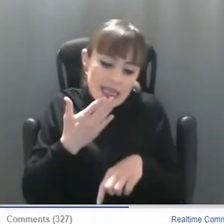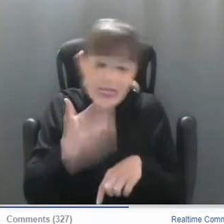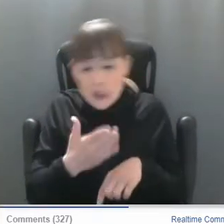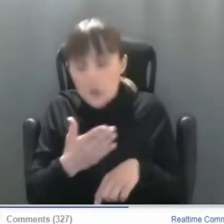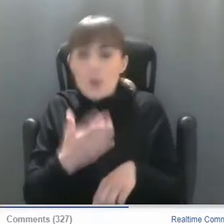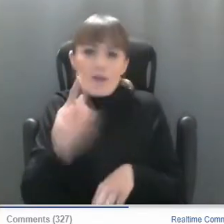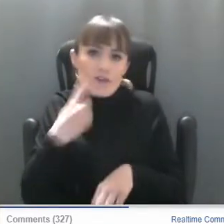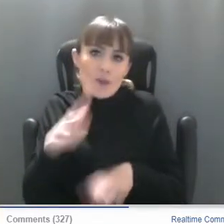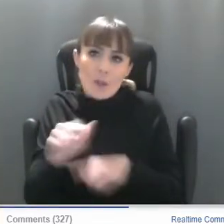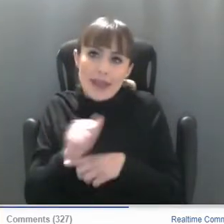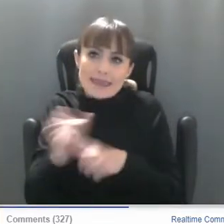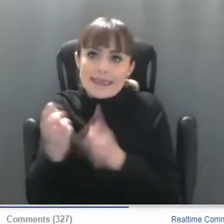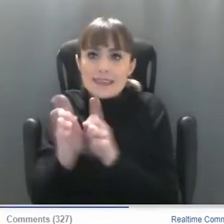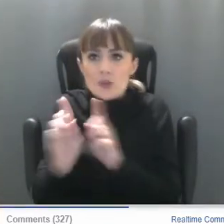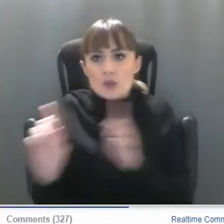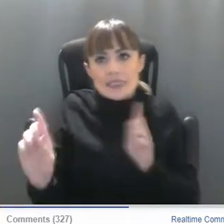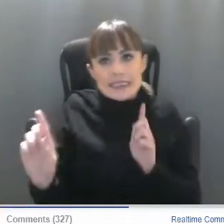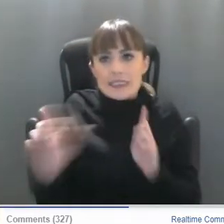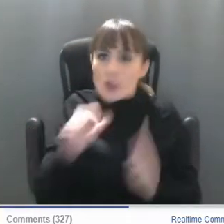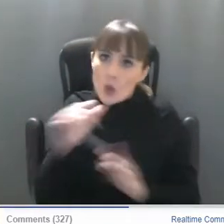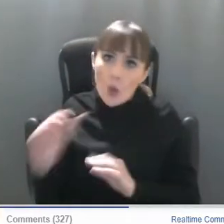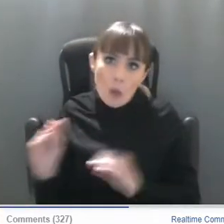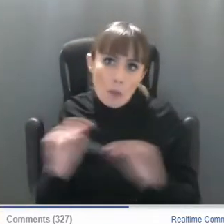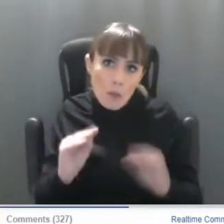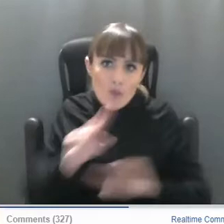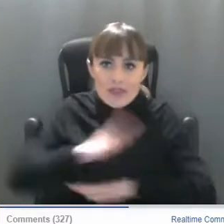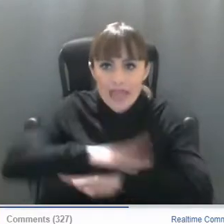So we're still trying to get our staff up and running. So right now, we just have